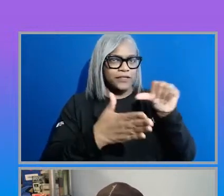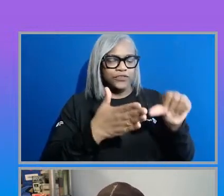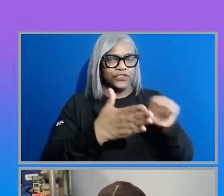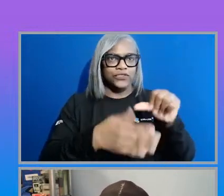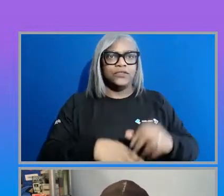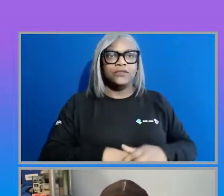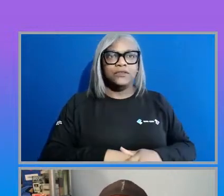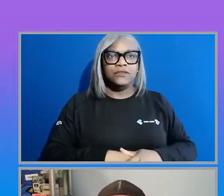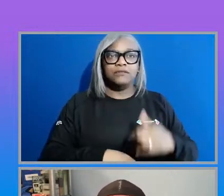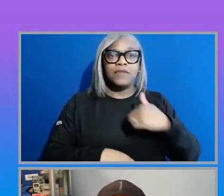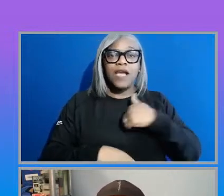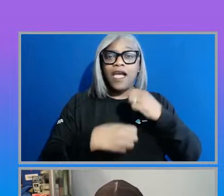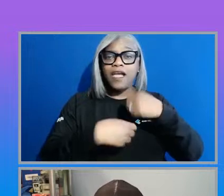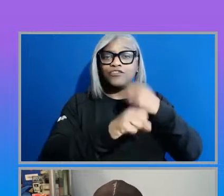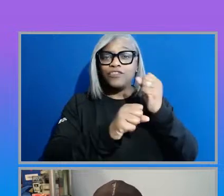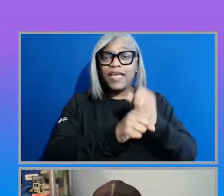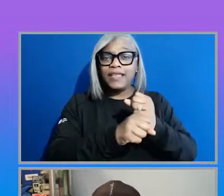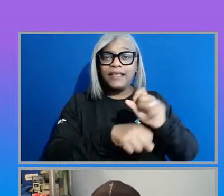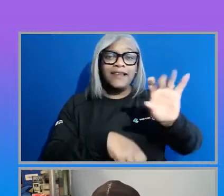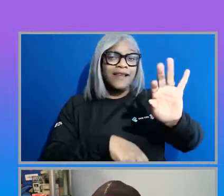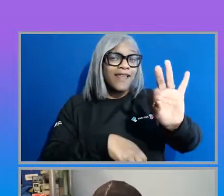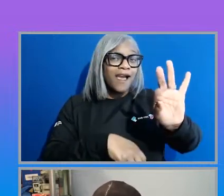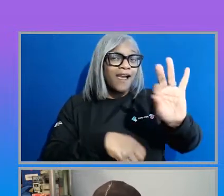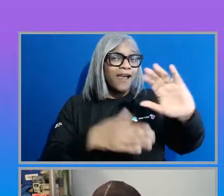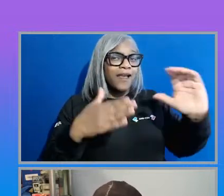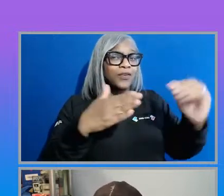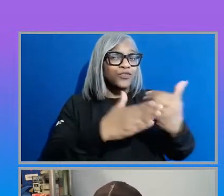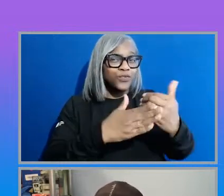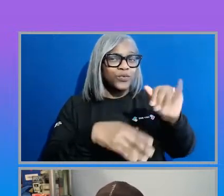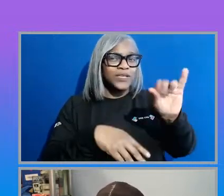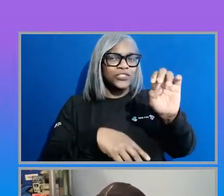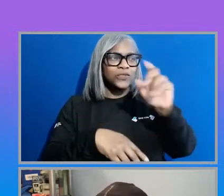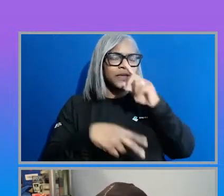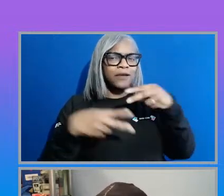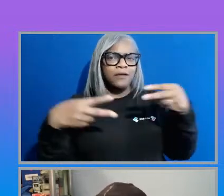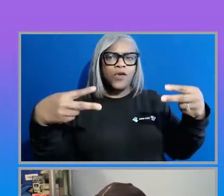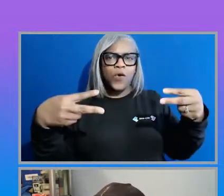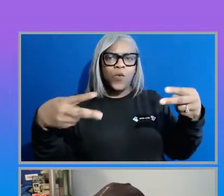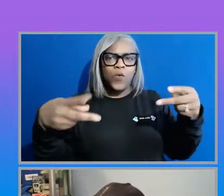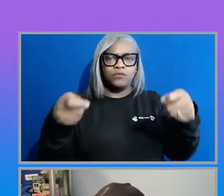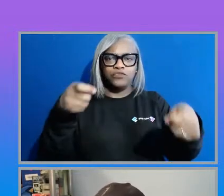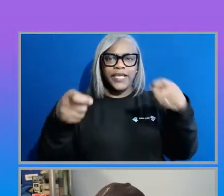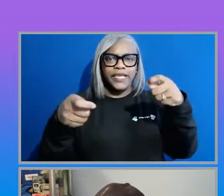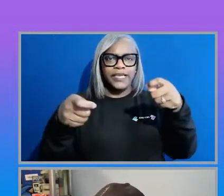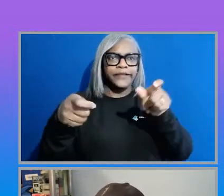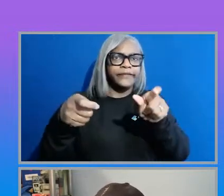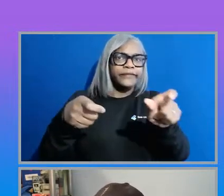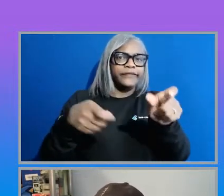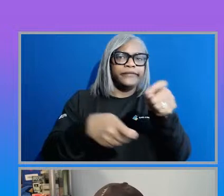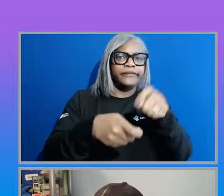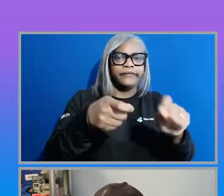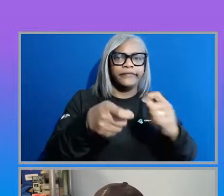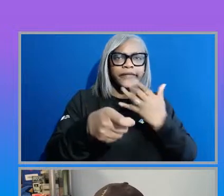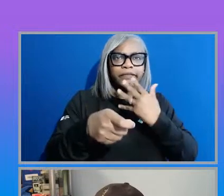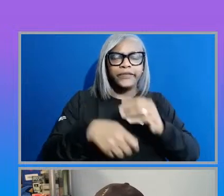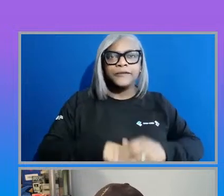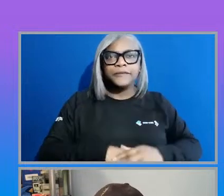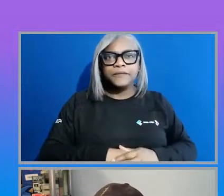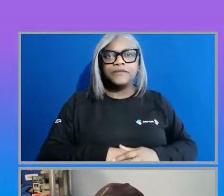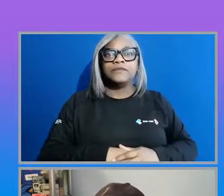page states. I created nine new issues with my code change, the code change that I just made. So